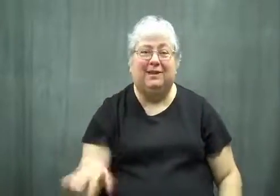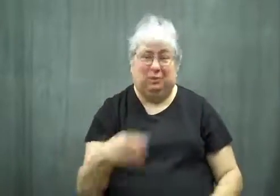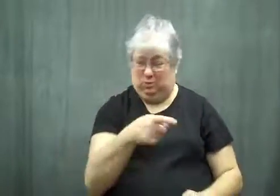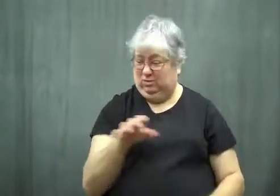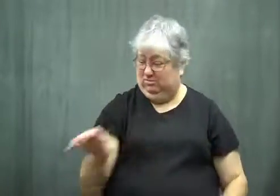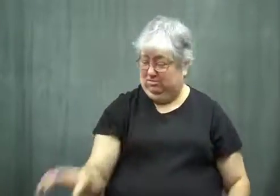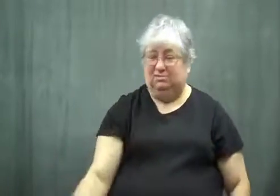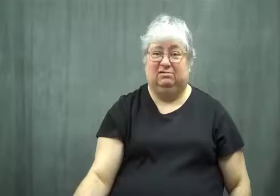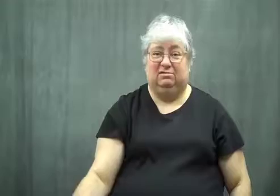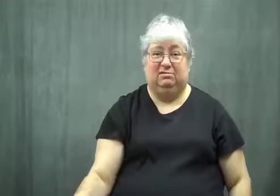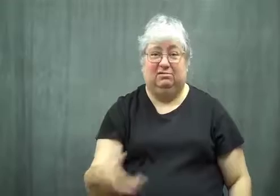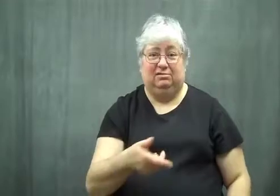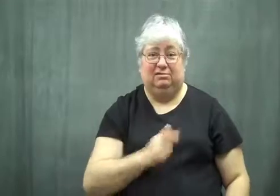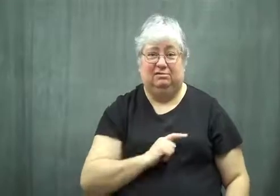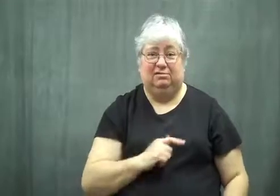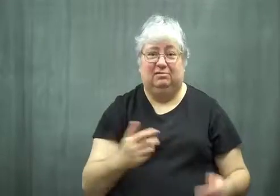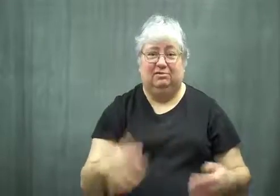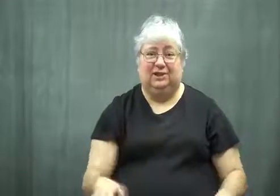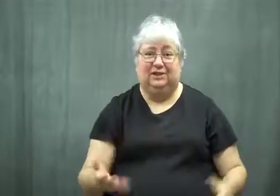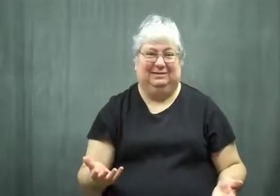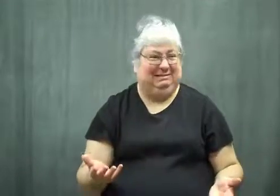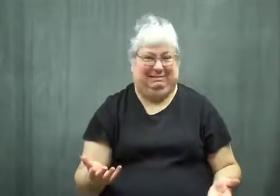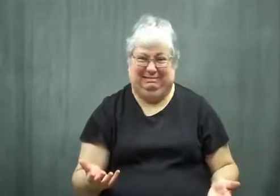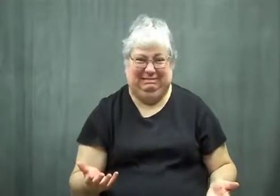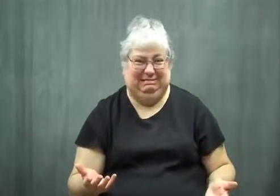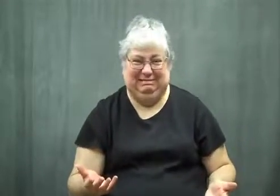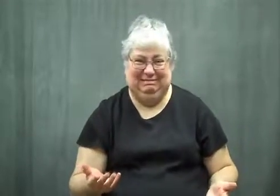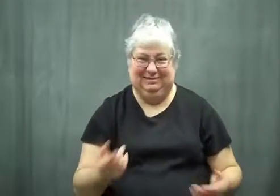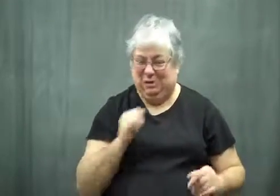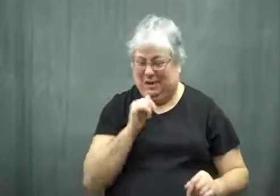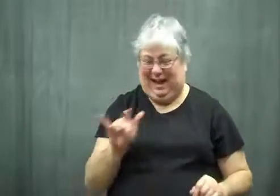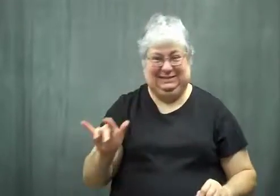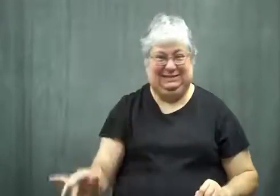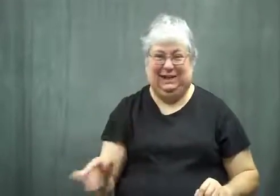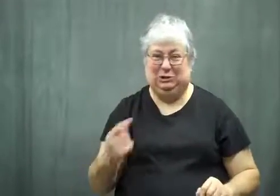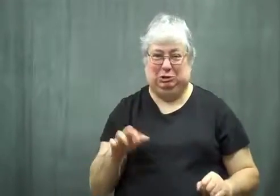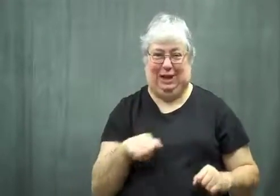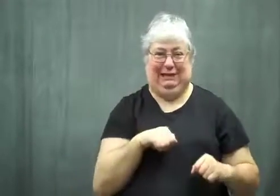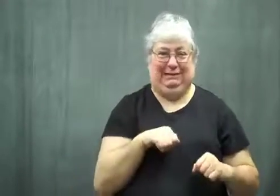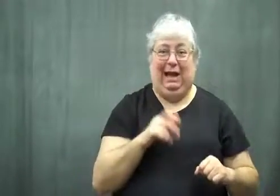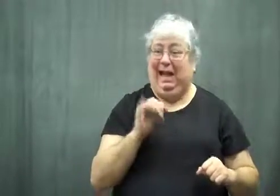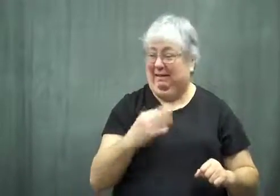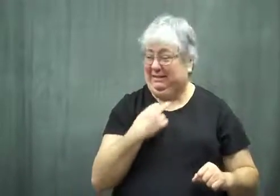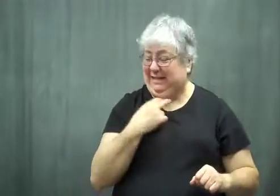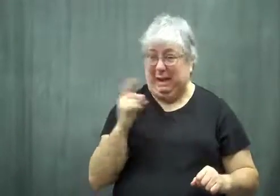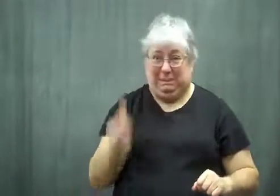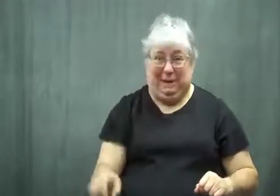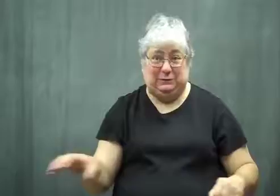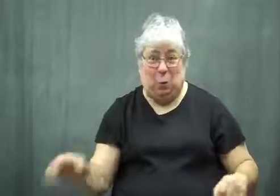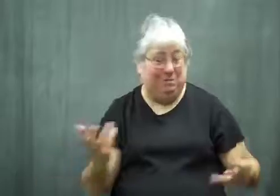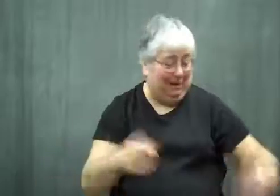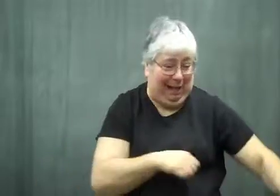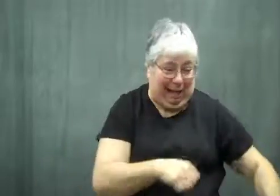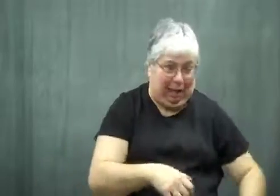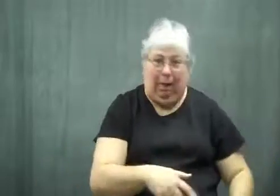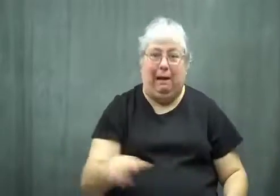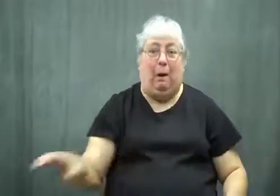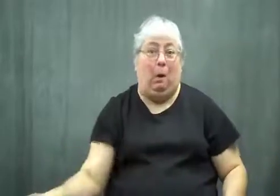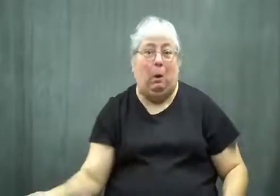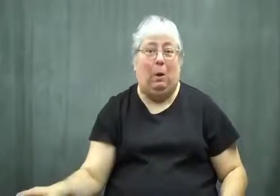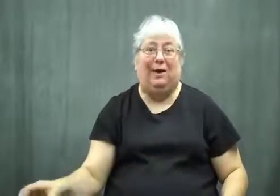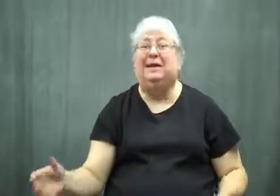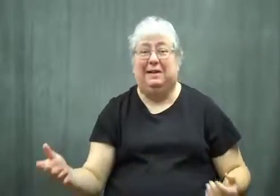Then you put your hands on top of all that.